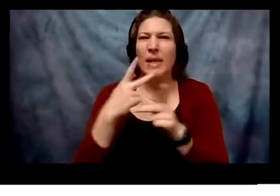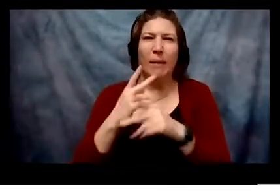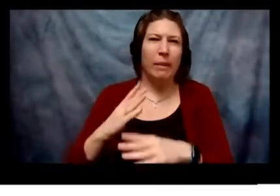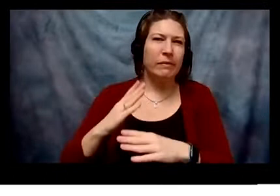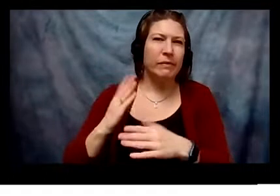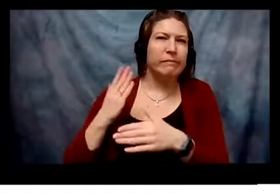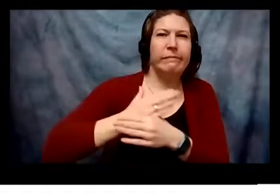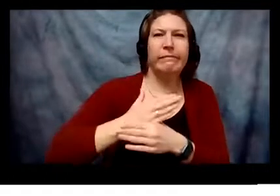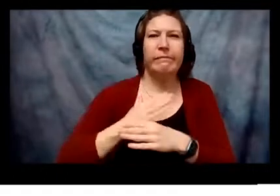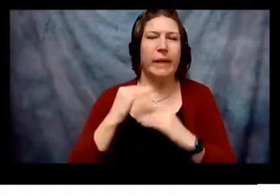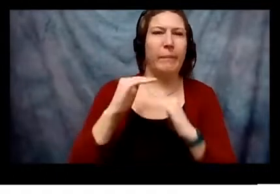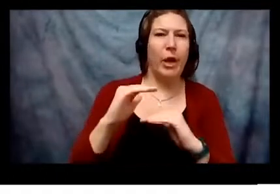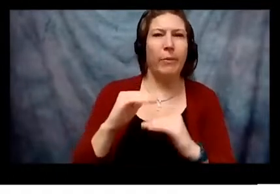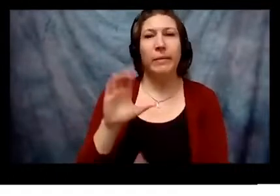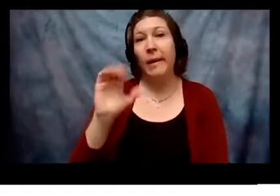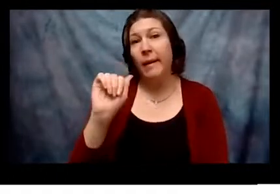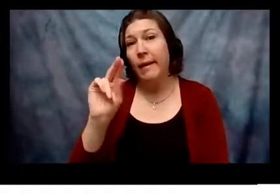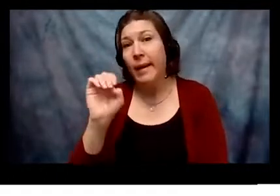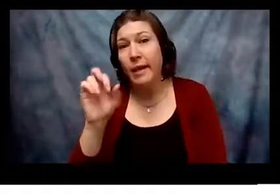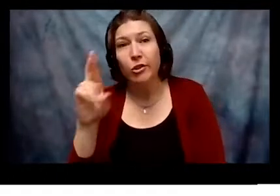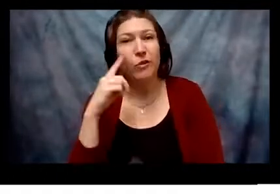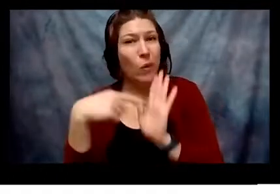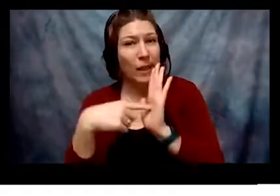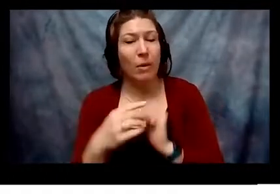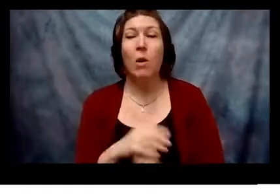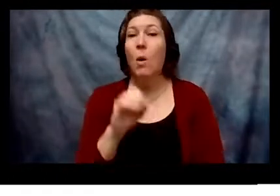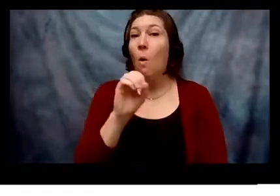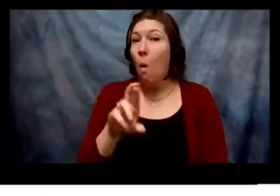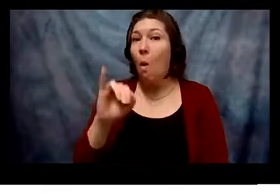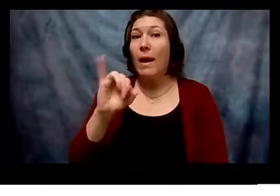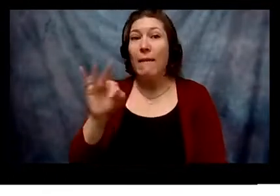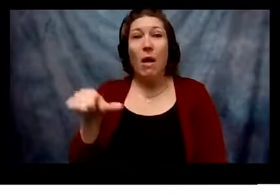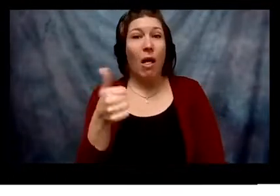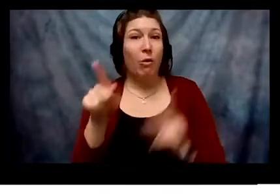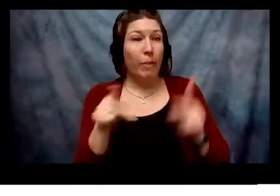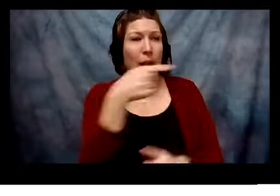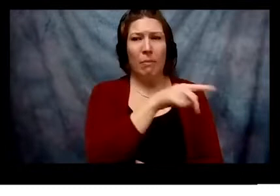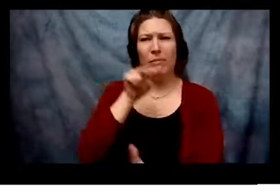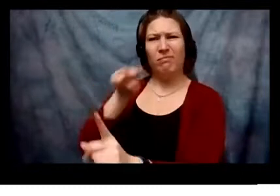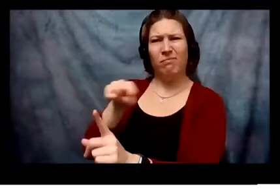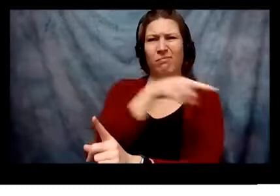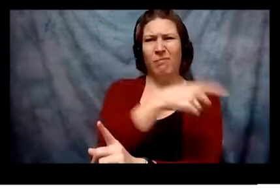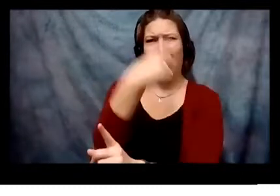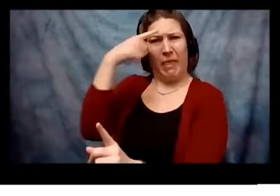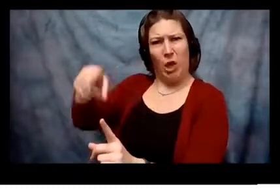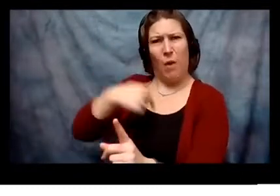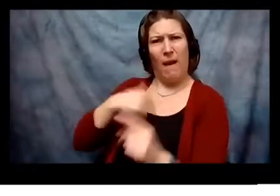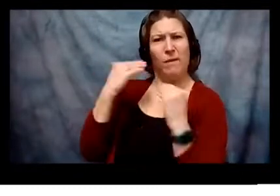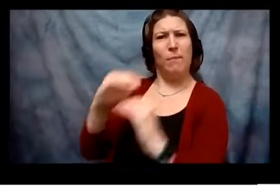or are perceived by others as having such an impairment. It is important to note